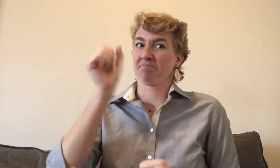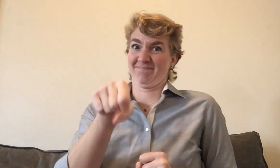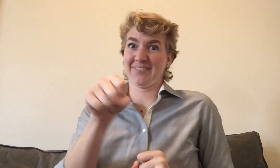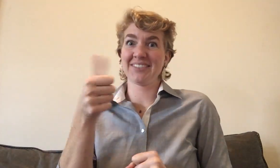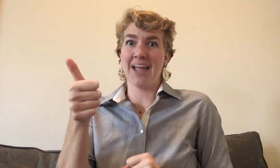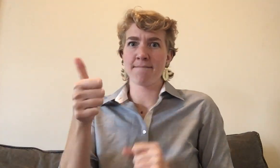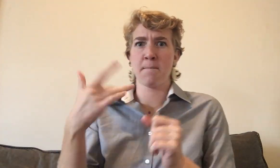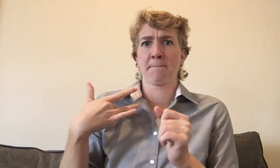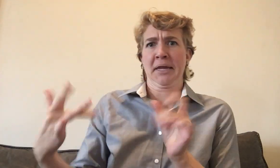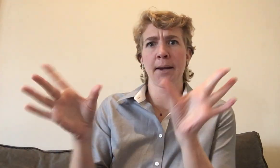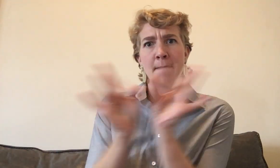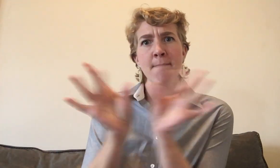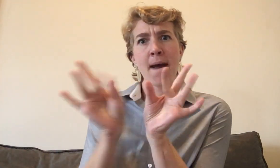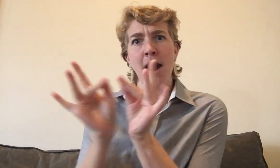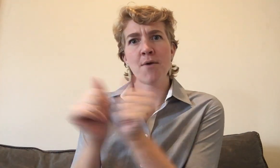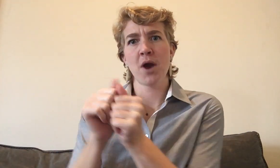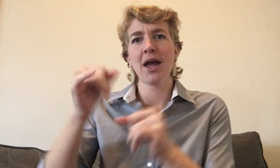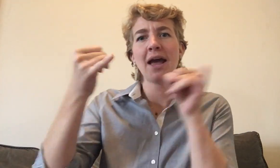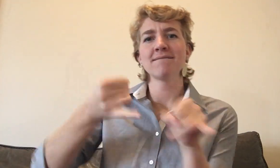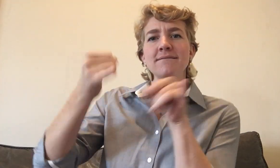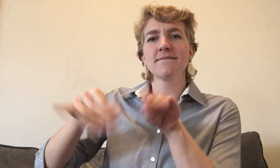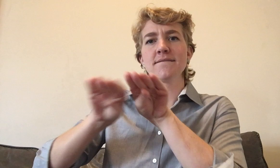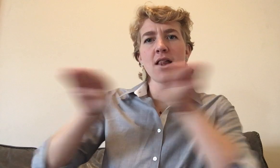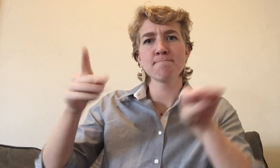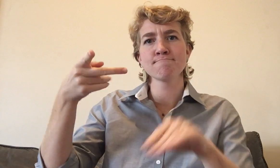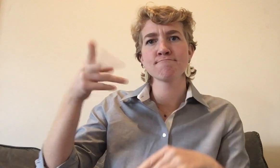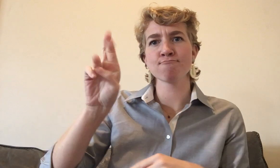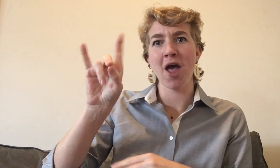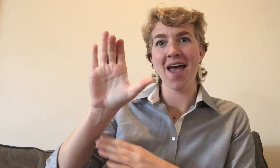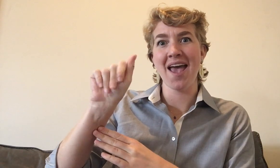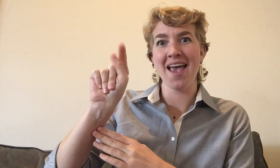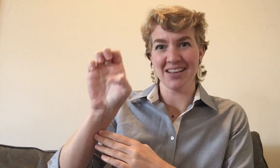The answer is: the propensity of SELF to pair with individual-level predicates,